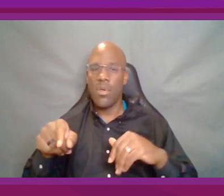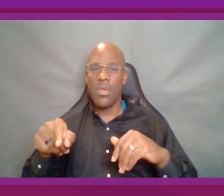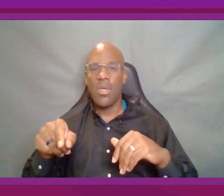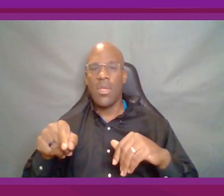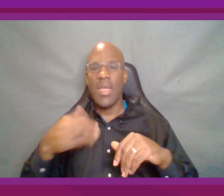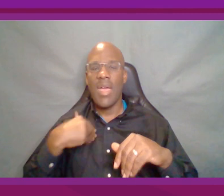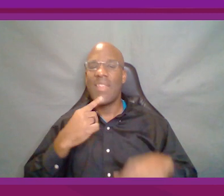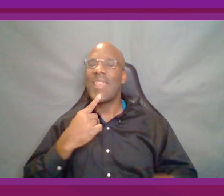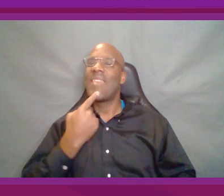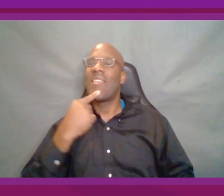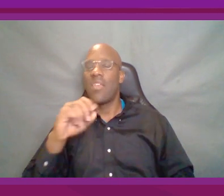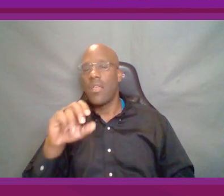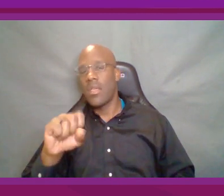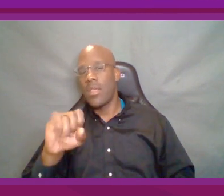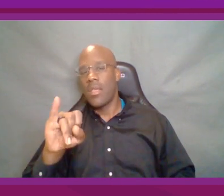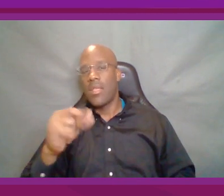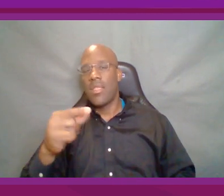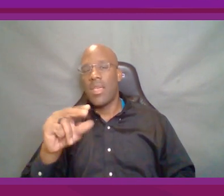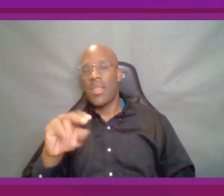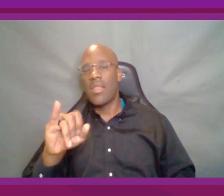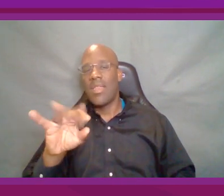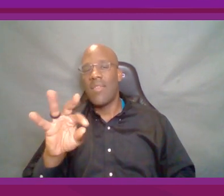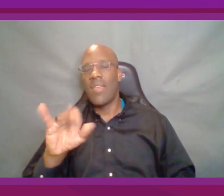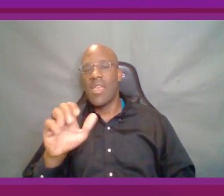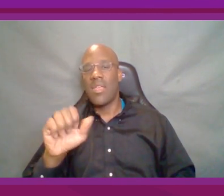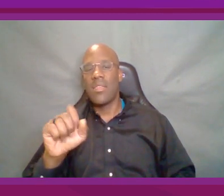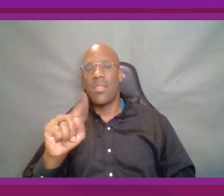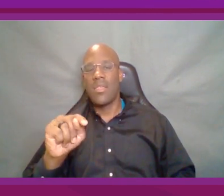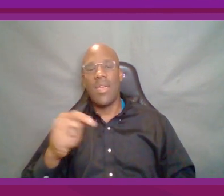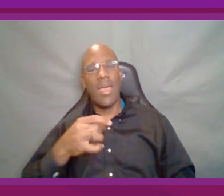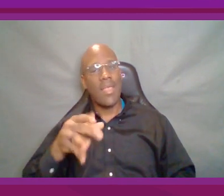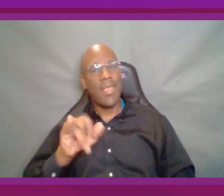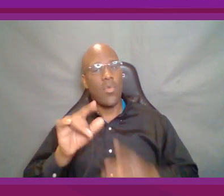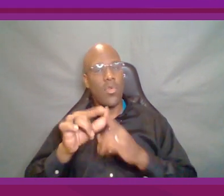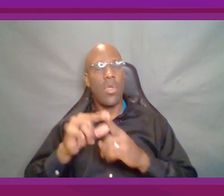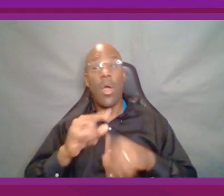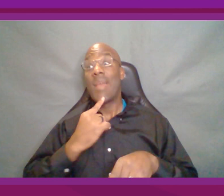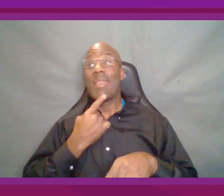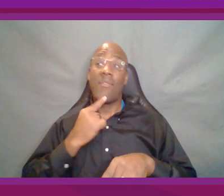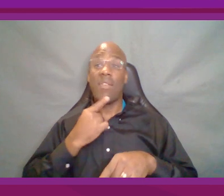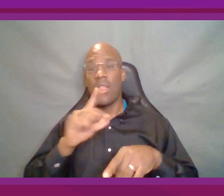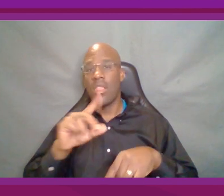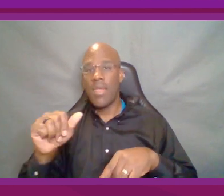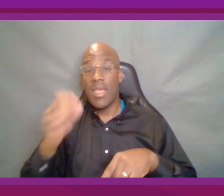I always hated that word, significant disability, any type of disability or challenge is significant